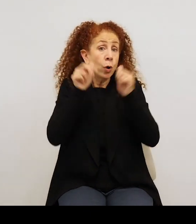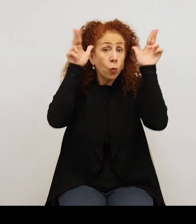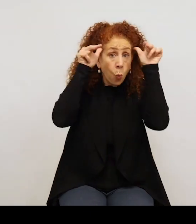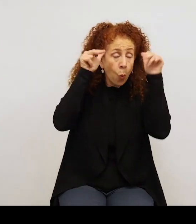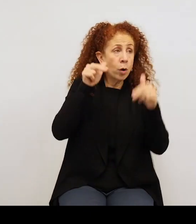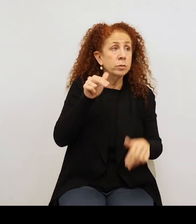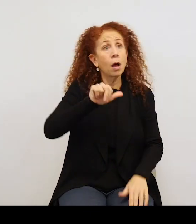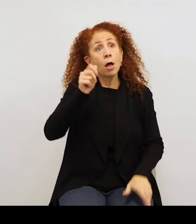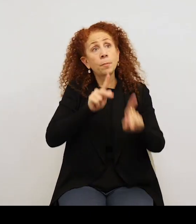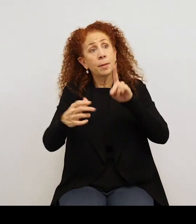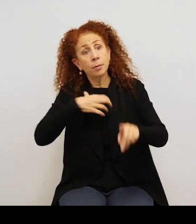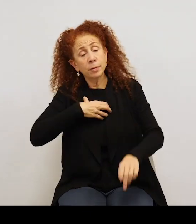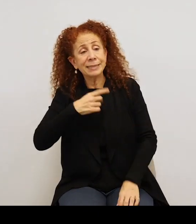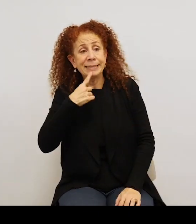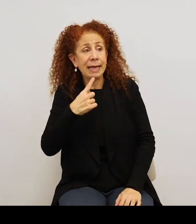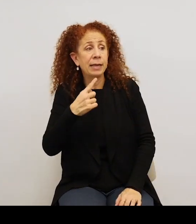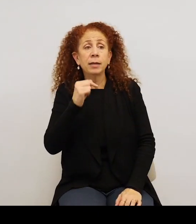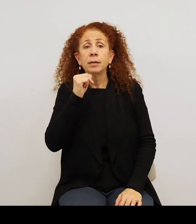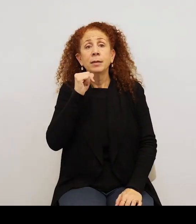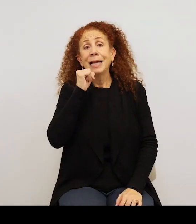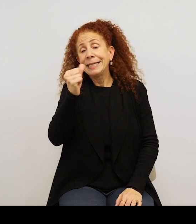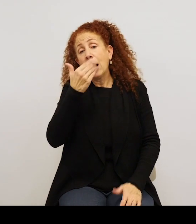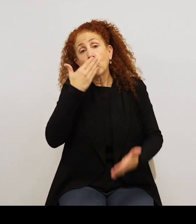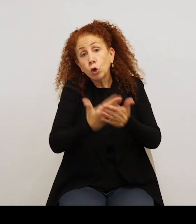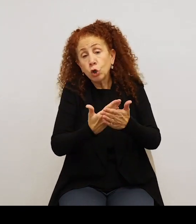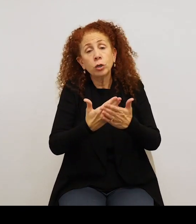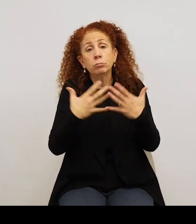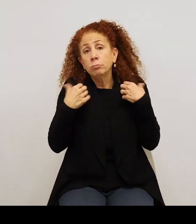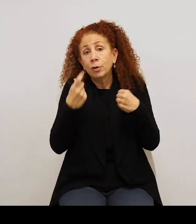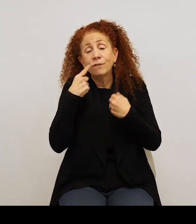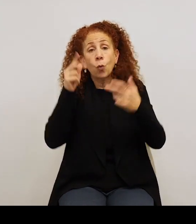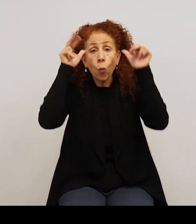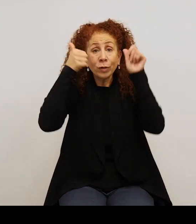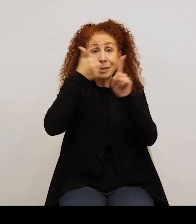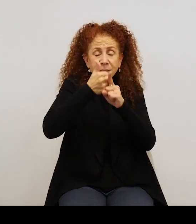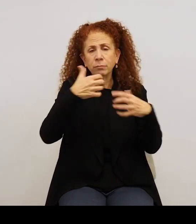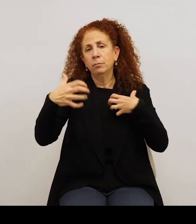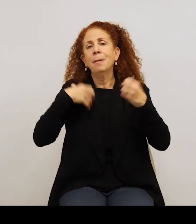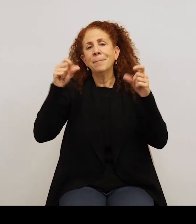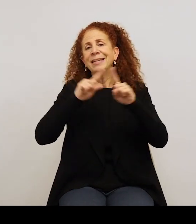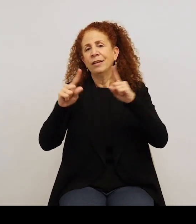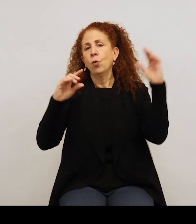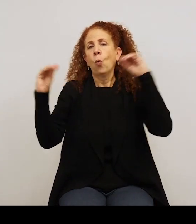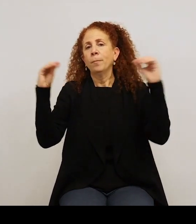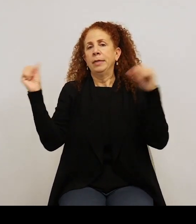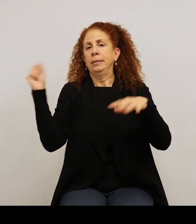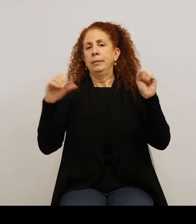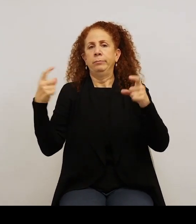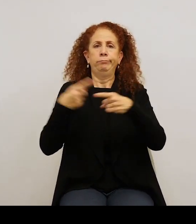Others say this is not good treatment for the horses. So there are lots of different opinions, but that's about it.